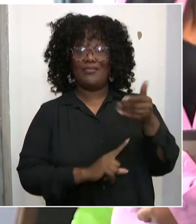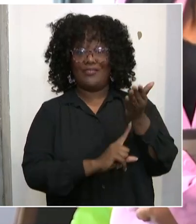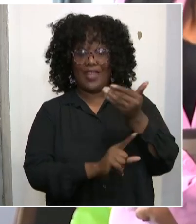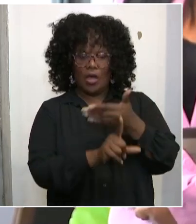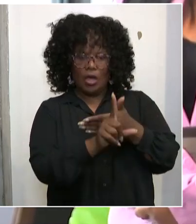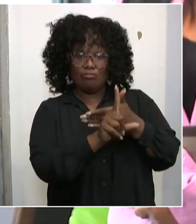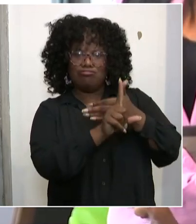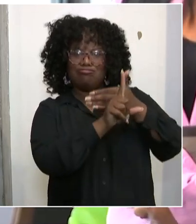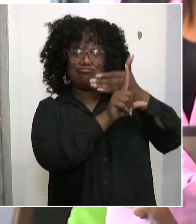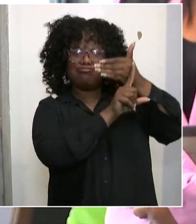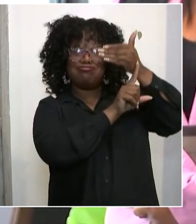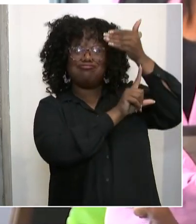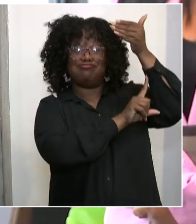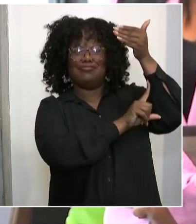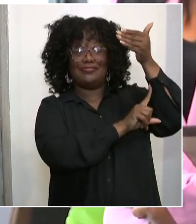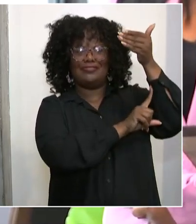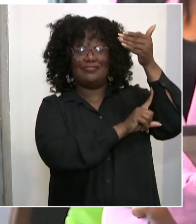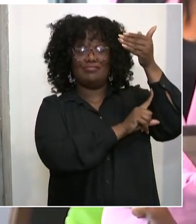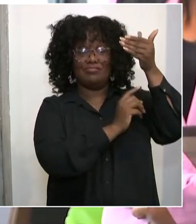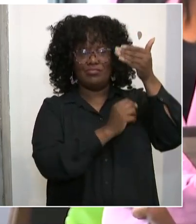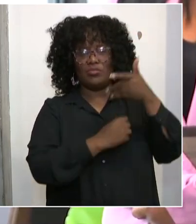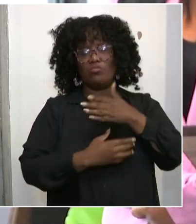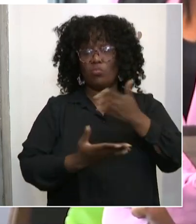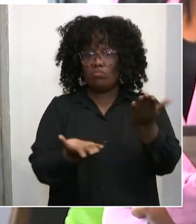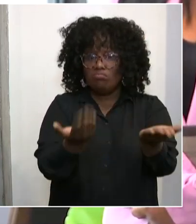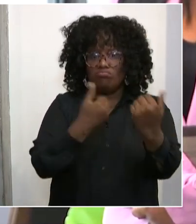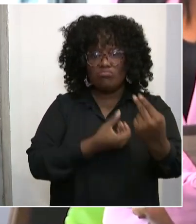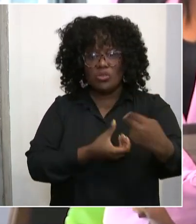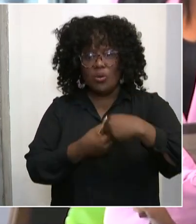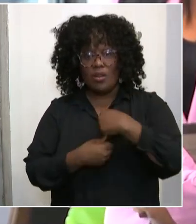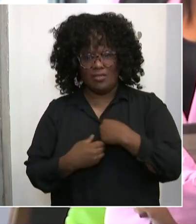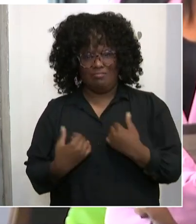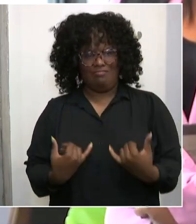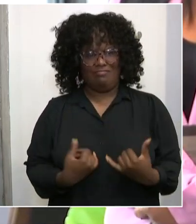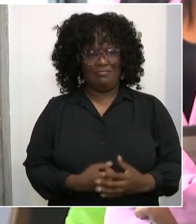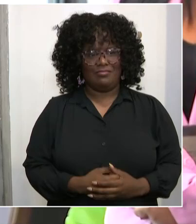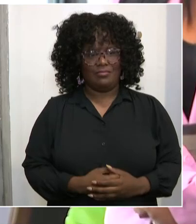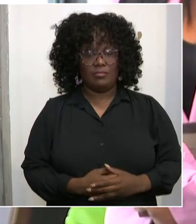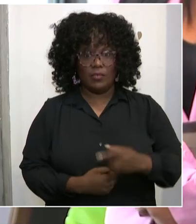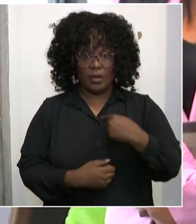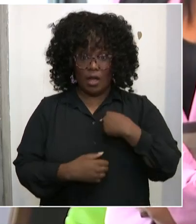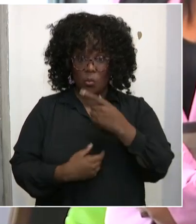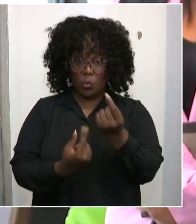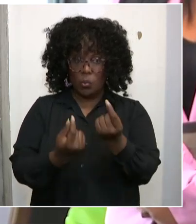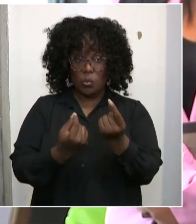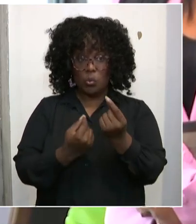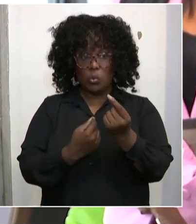So please join us. This is also my challenge to neighbors to put your pride flags out. Uh,